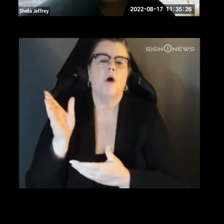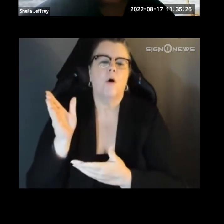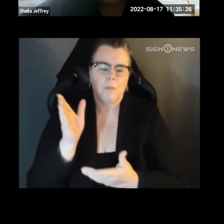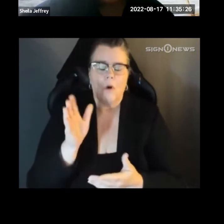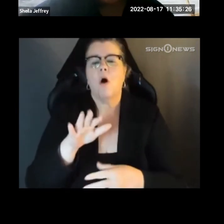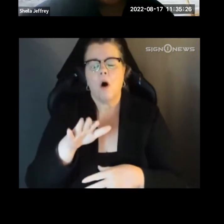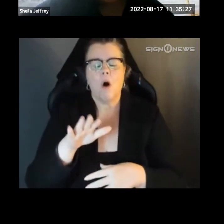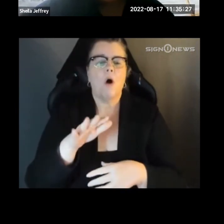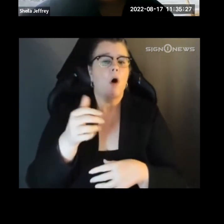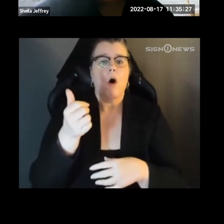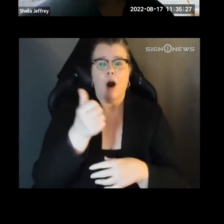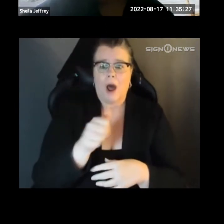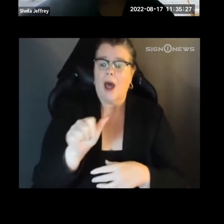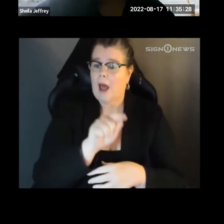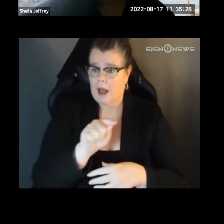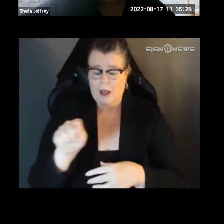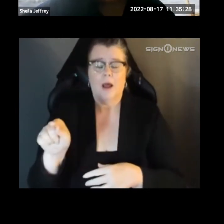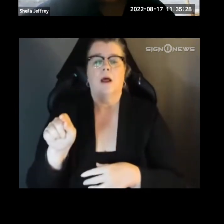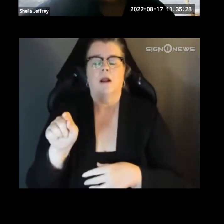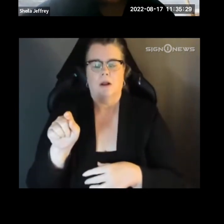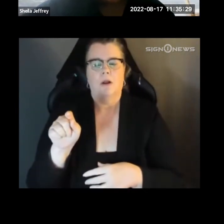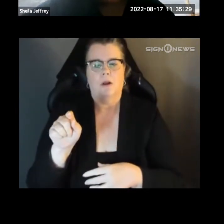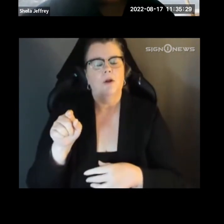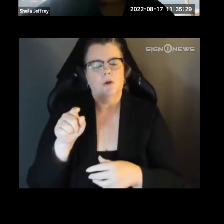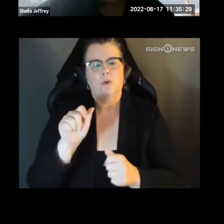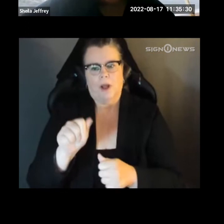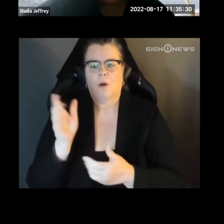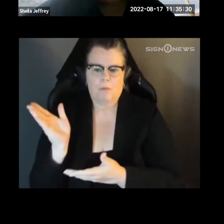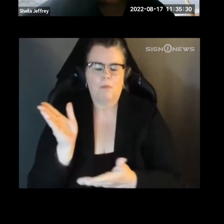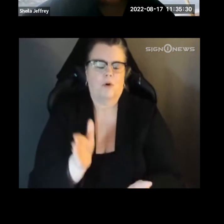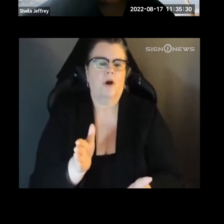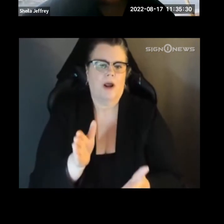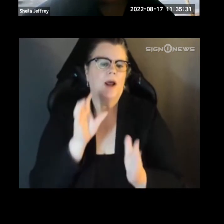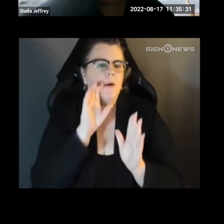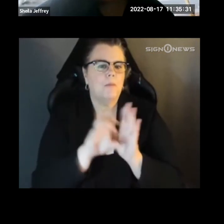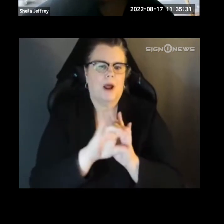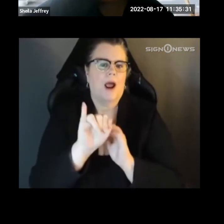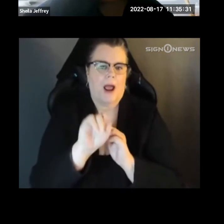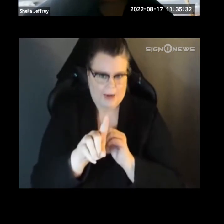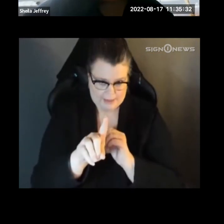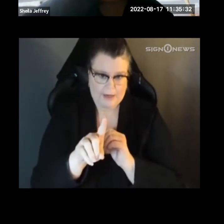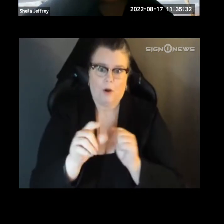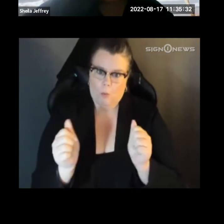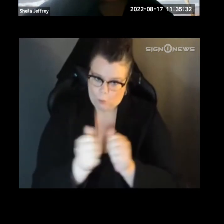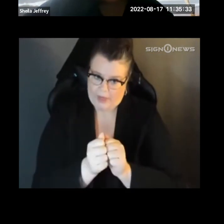even if you're going an early voting or general voting on Election Day